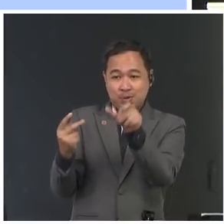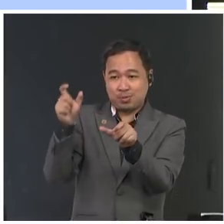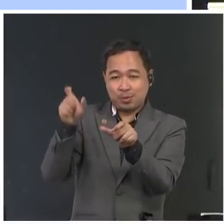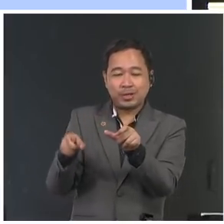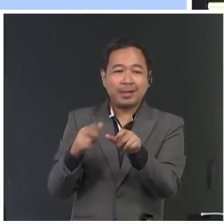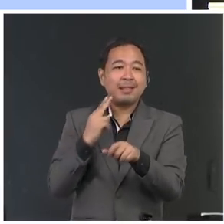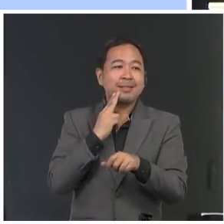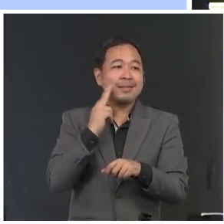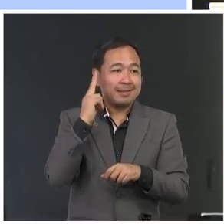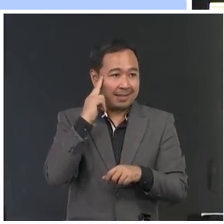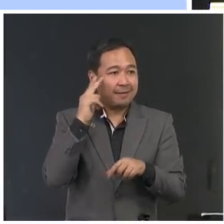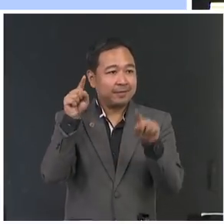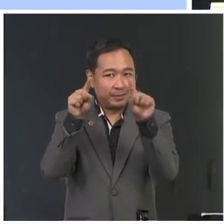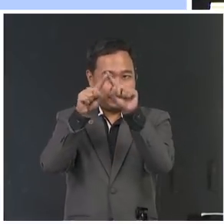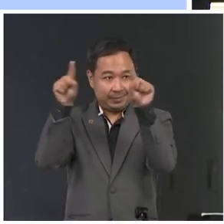So using sign language, we would like